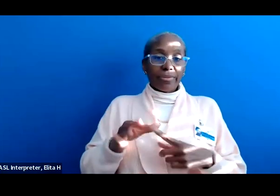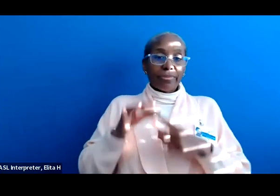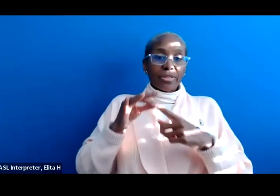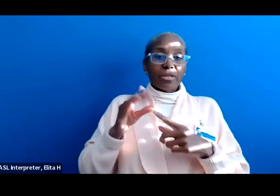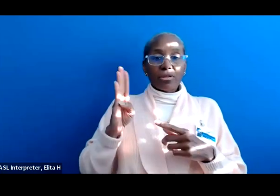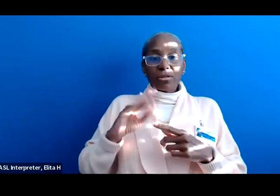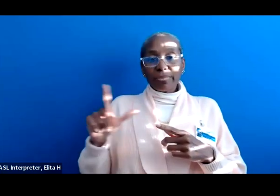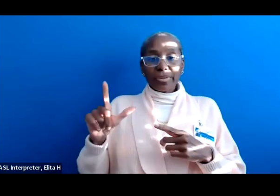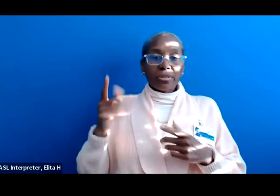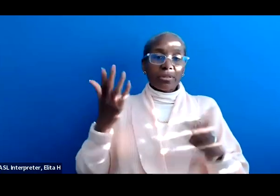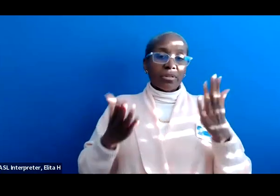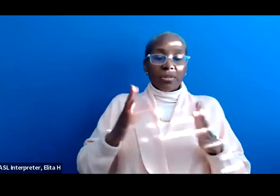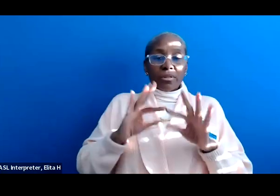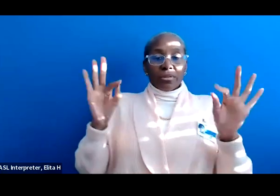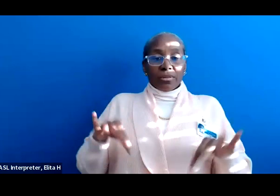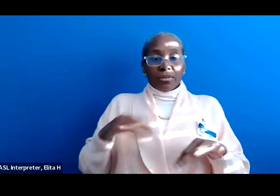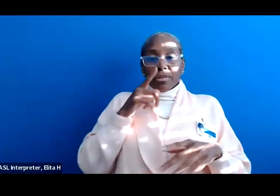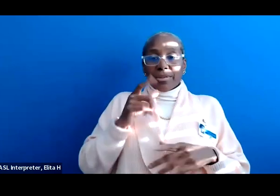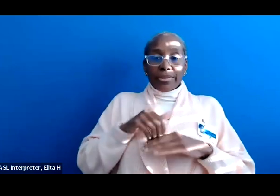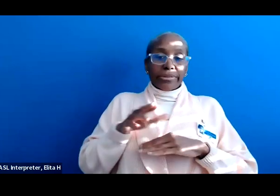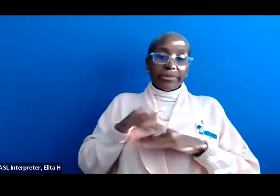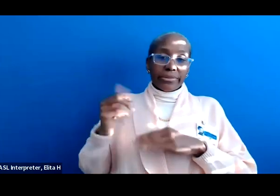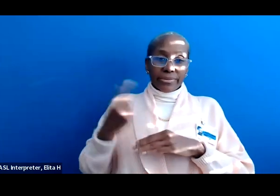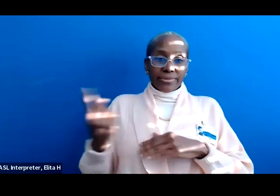Now they're probably form letters that they send to everybody, but